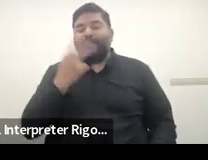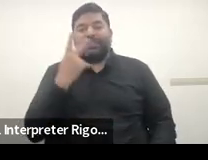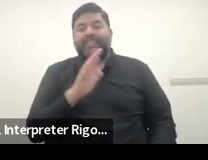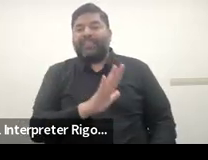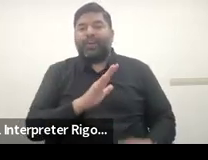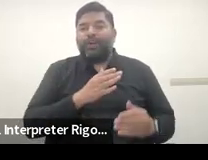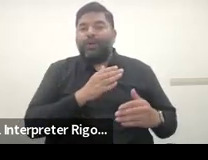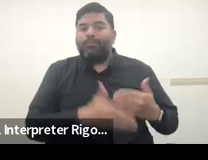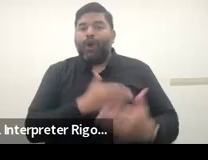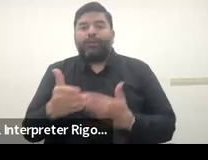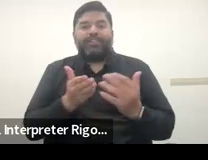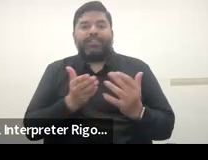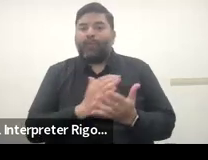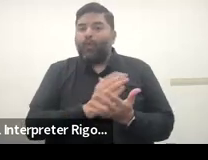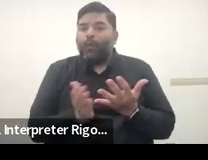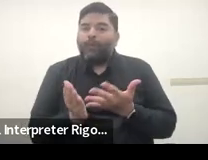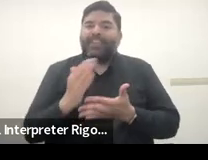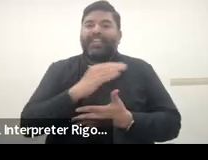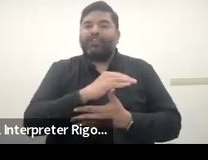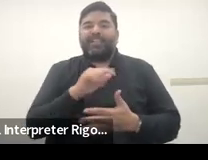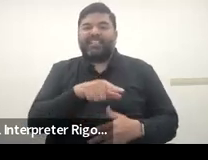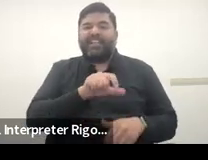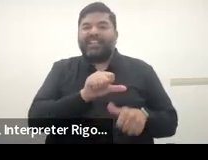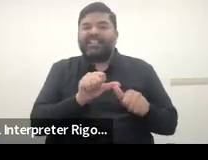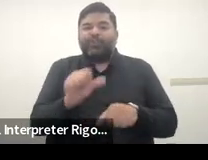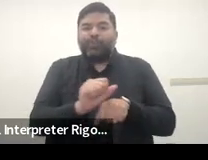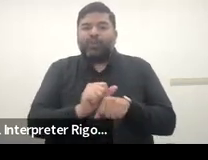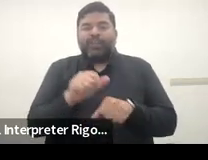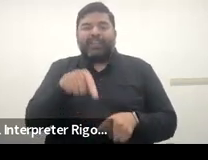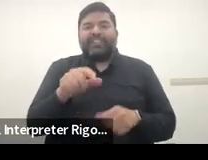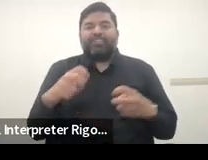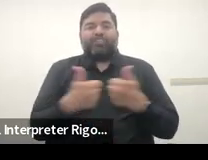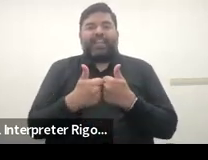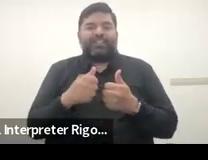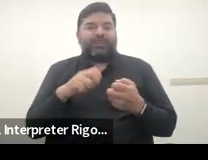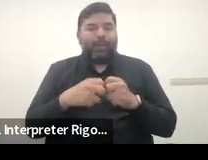as they work on this very challenging problem in the NLP and machine learning space. I also